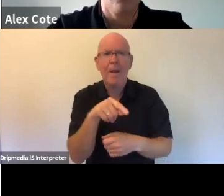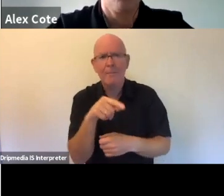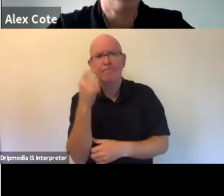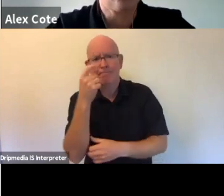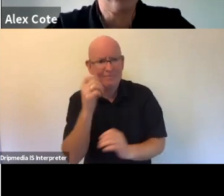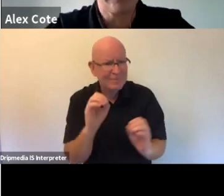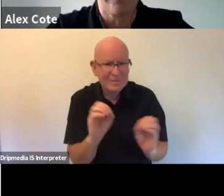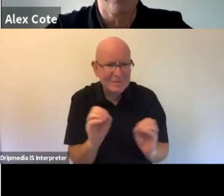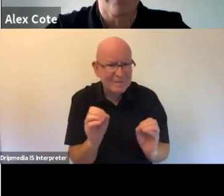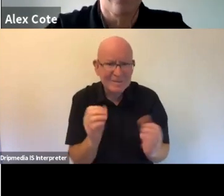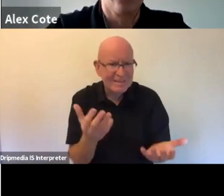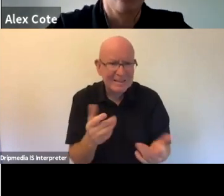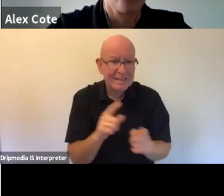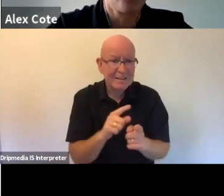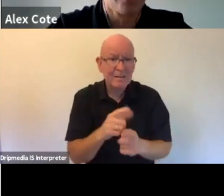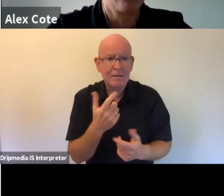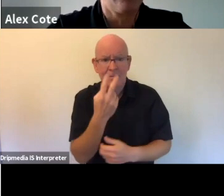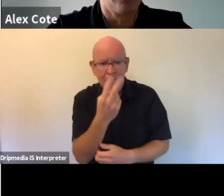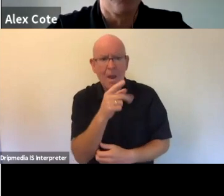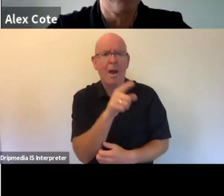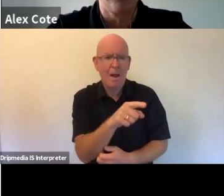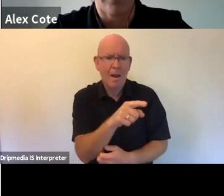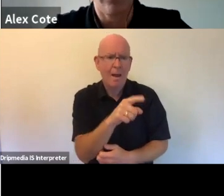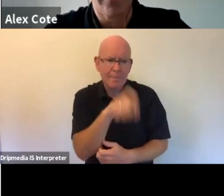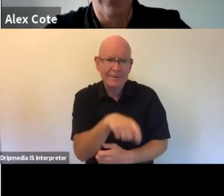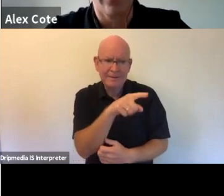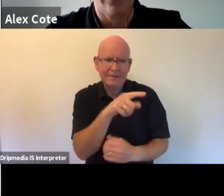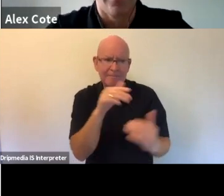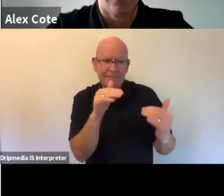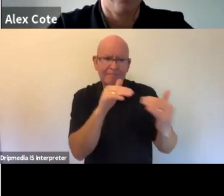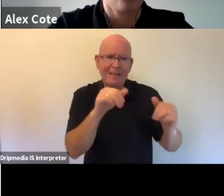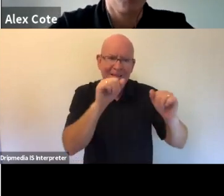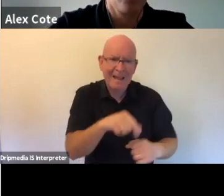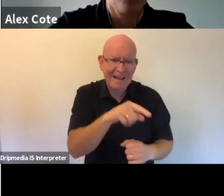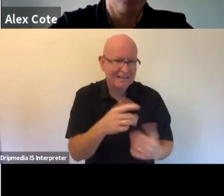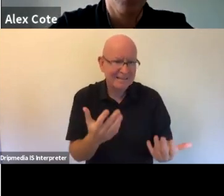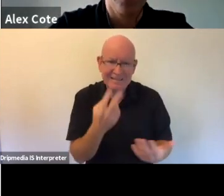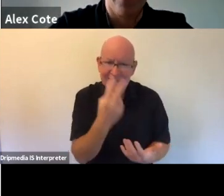But also, facilitation towards access to early childhood development, education and economic empowerment programmes.